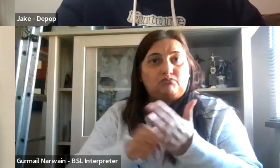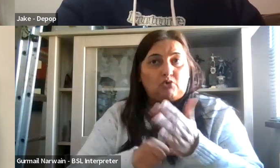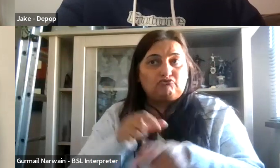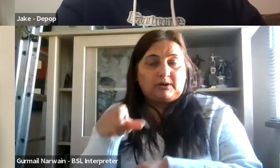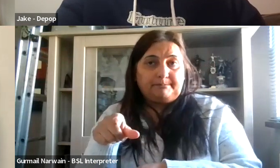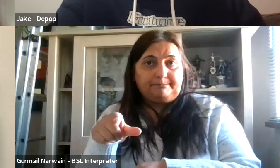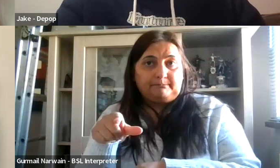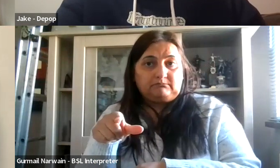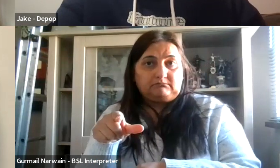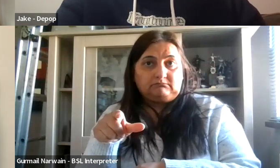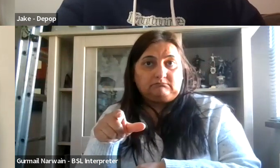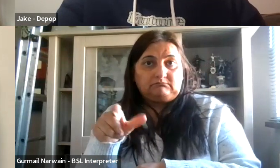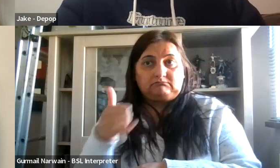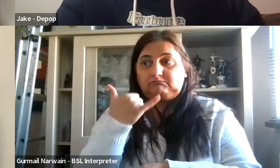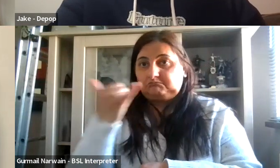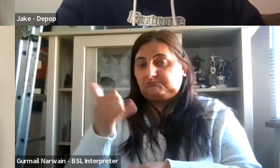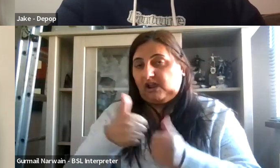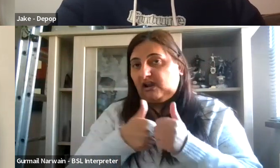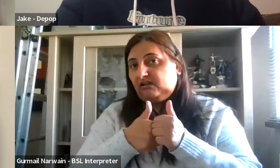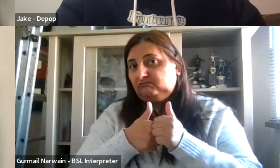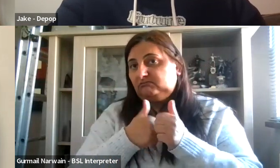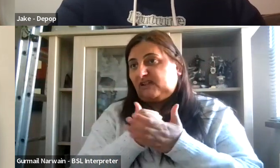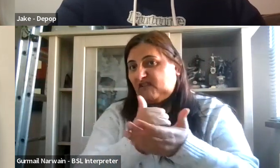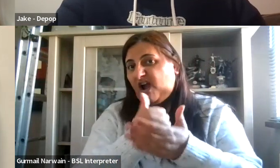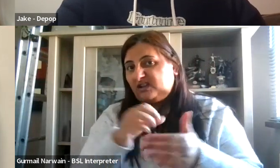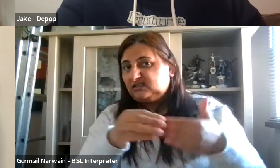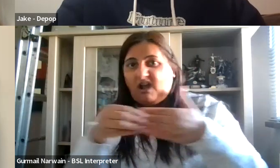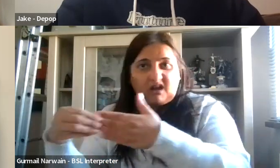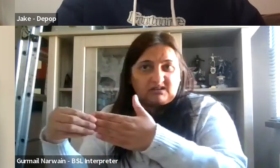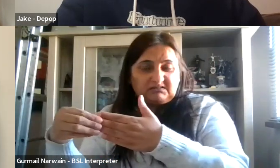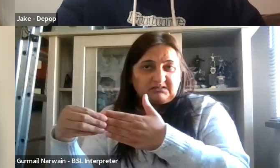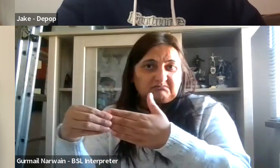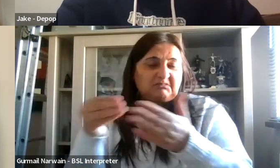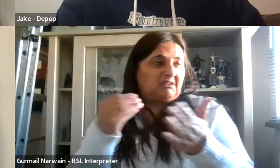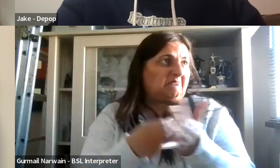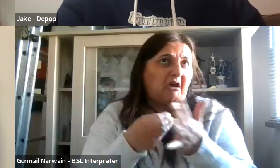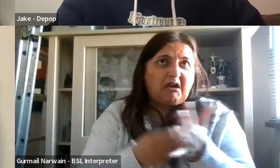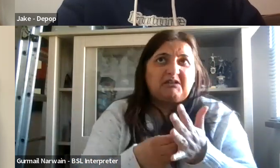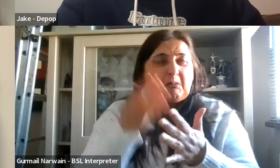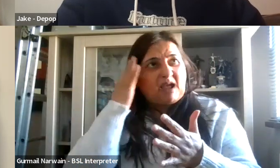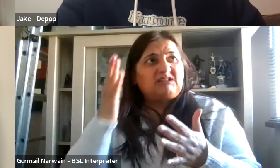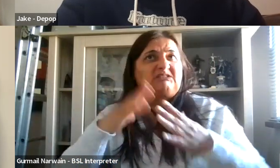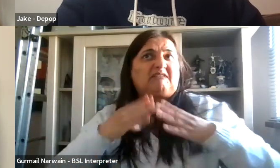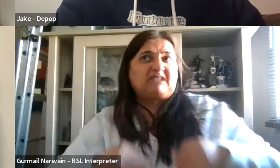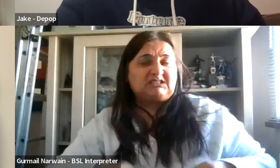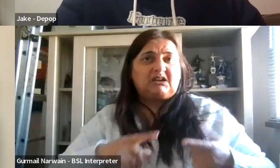That means you can kind of call for advice and guidance on anything and everything. We have an assistant program, you can call for advice and guidance,